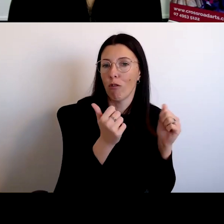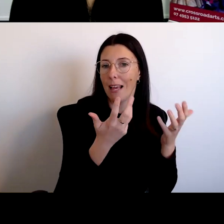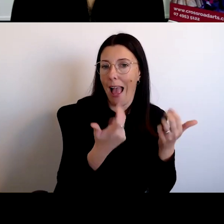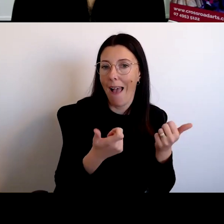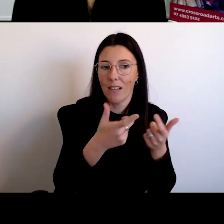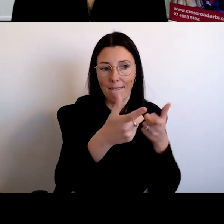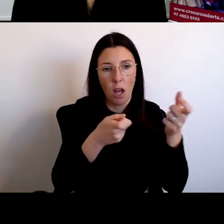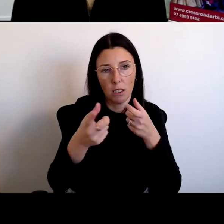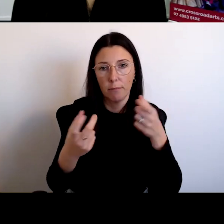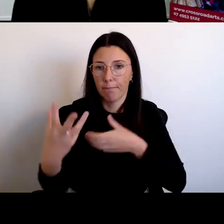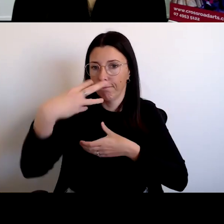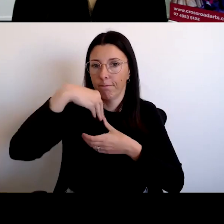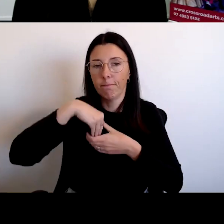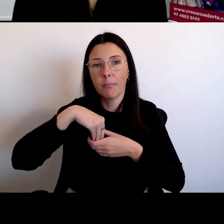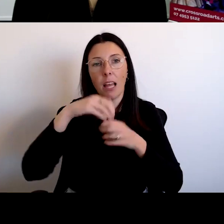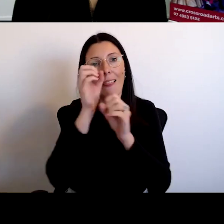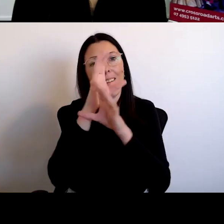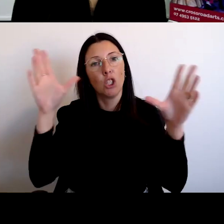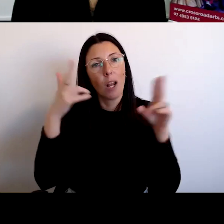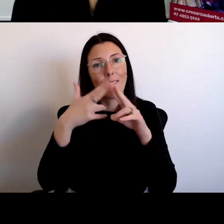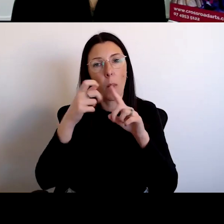When I mentioned earlier about it being multipronged, the approach,